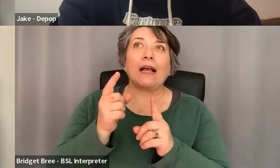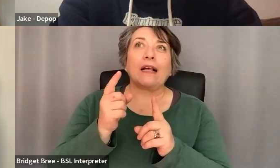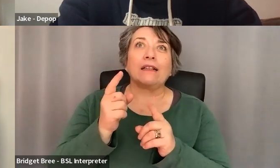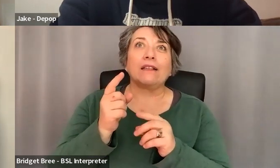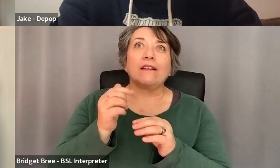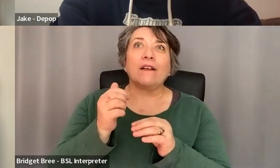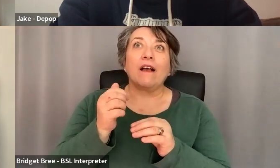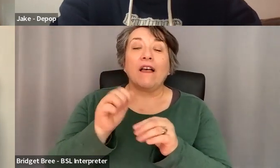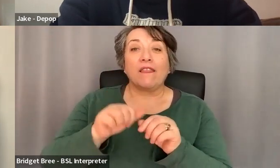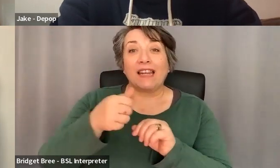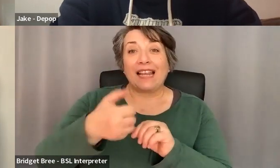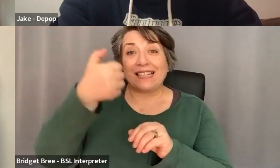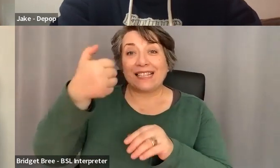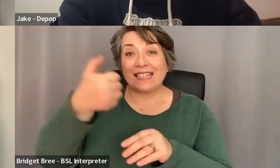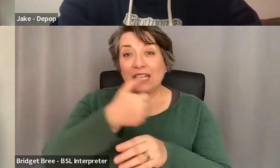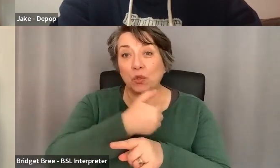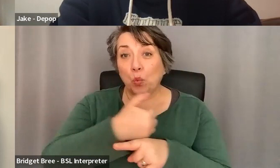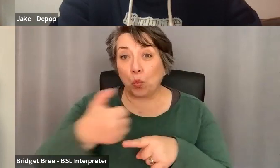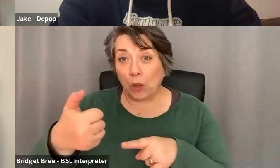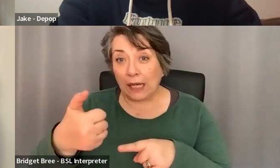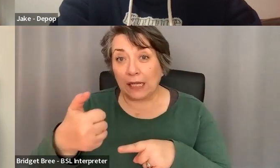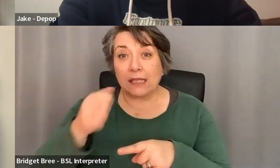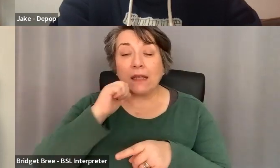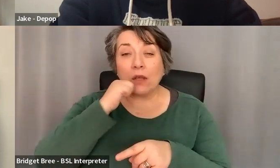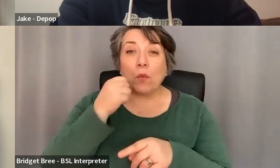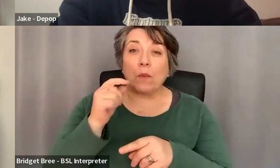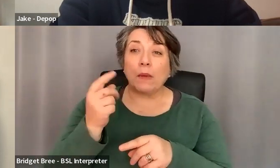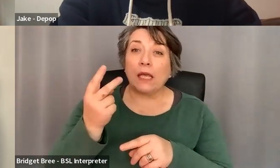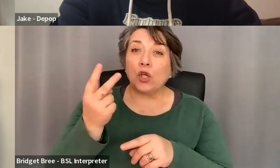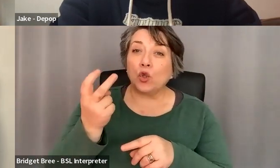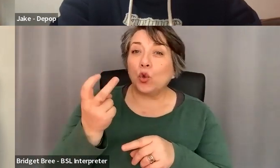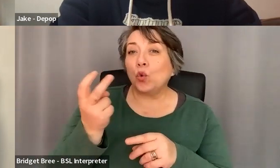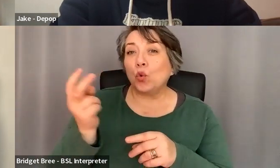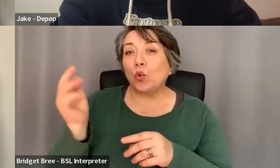about, and a bit about like benefits and things you can access from day one at your time at Depop. weeks you'd expect another 2 kind of induction meetings. And across your first six weeks, you have two induction meet I suppose, the first about getting to know the Department.